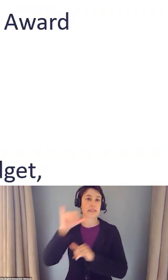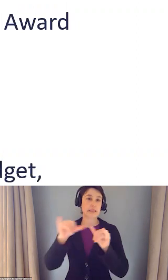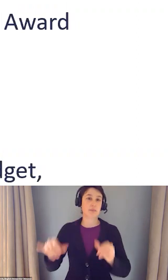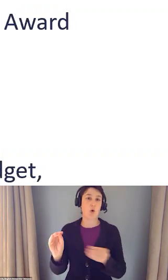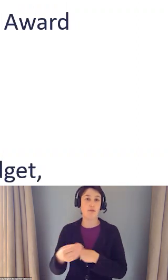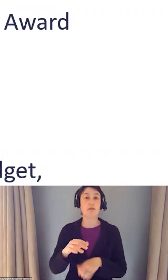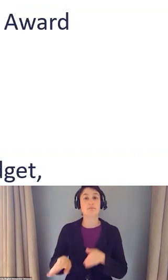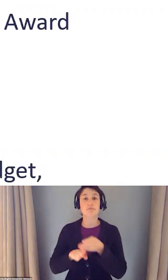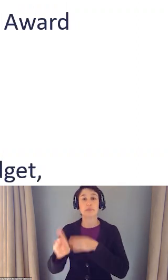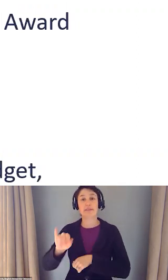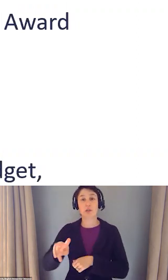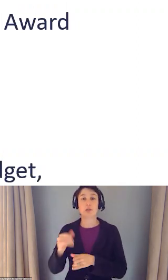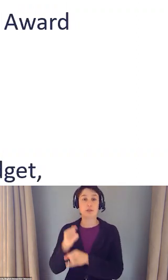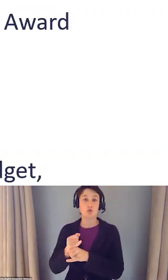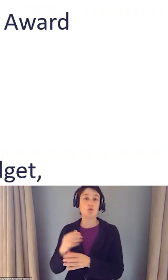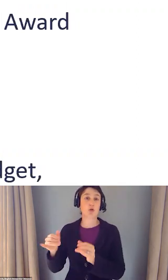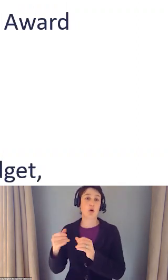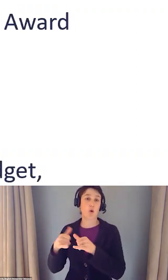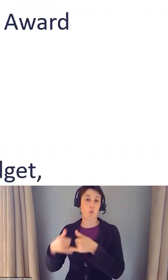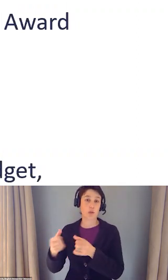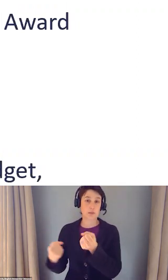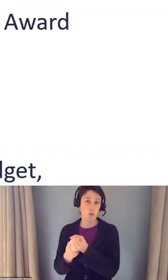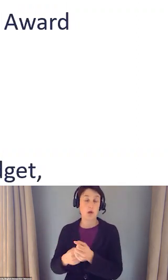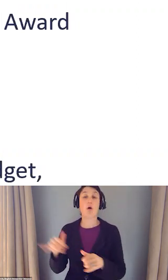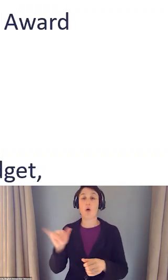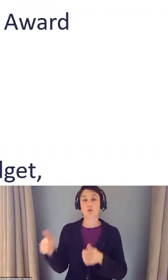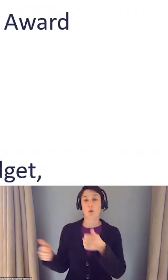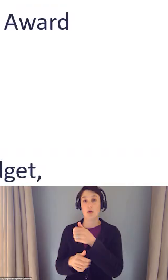also in the Office of Budget, Finance, and Award Management. Next slide.